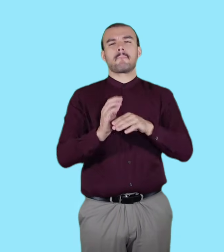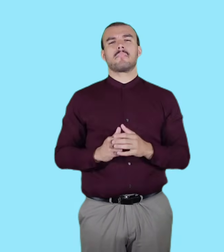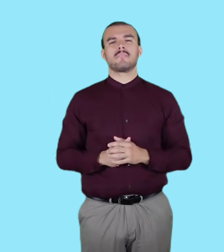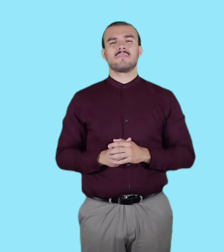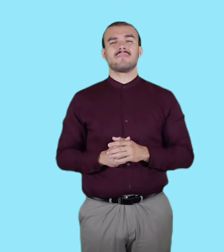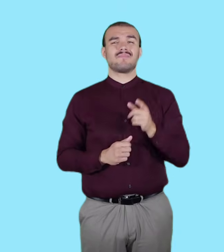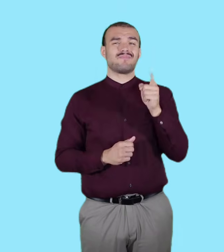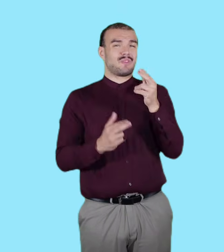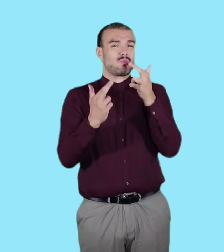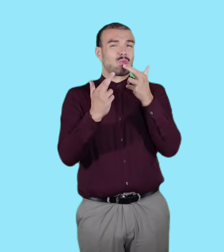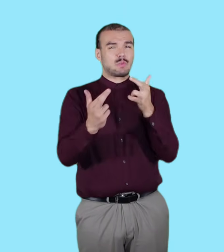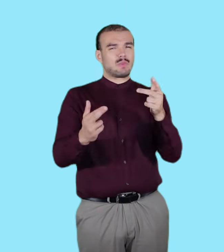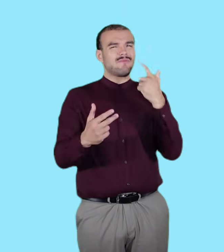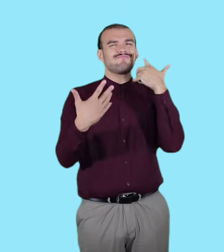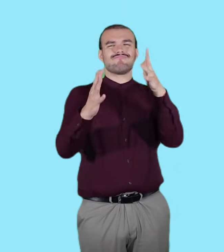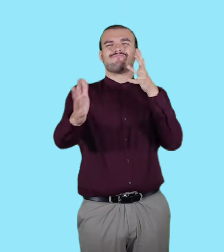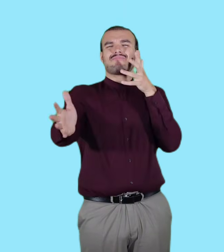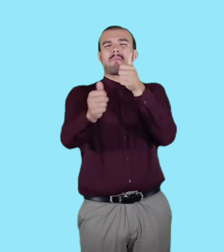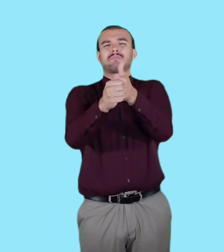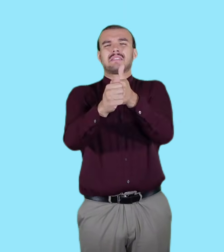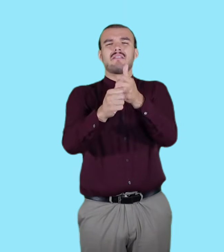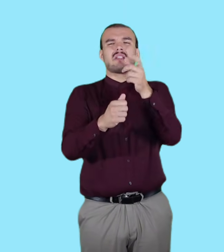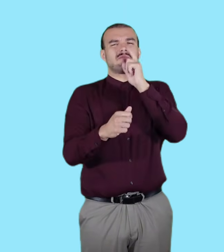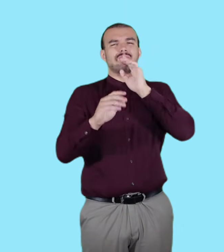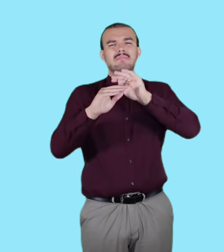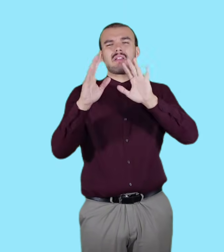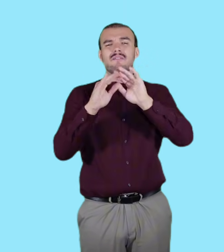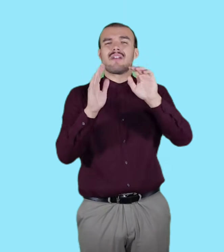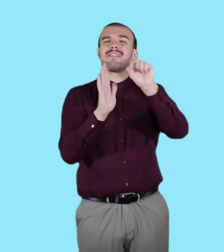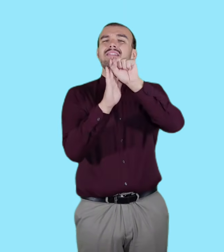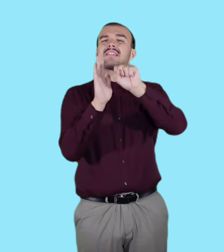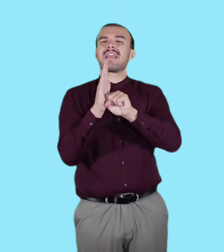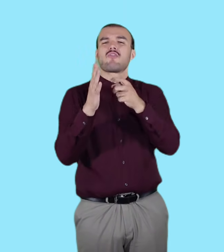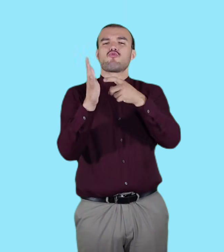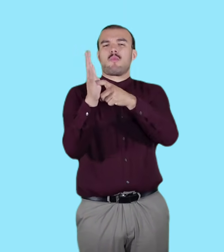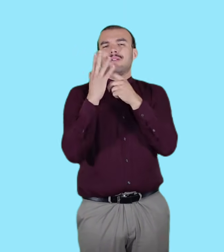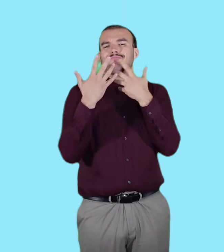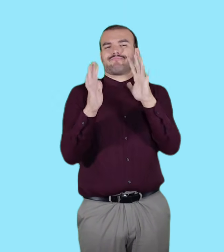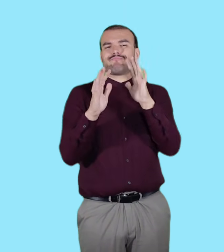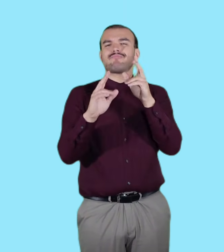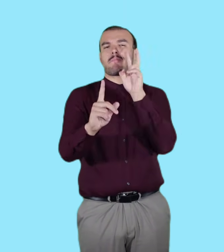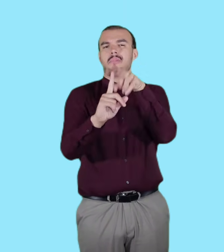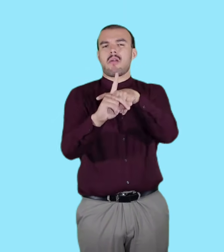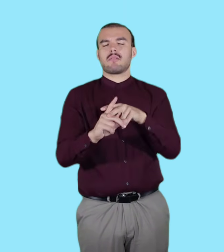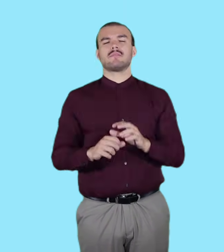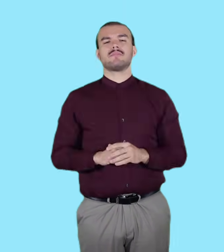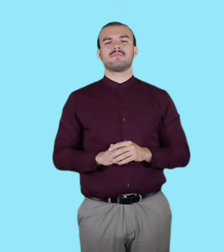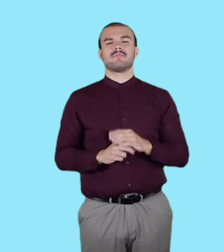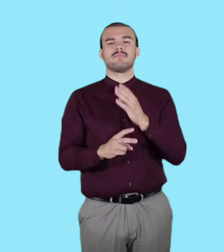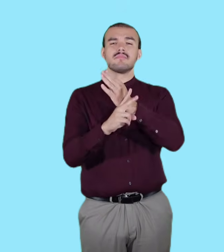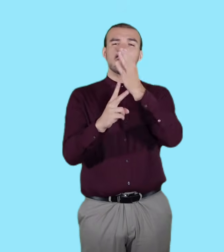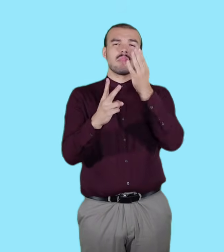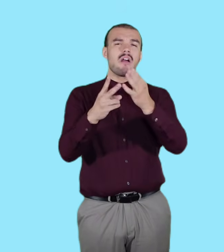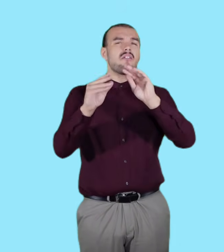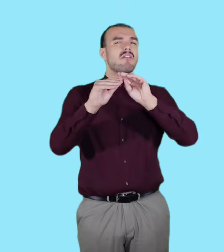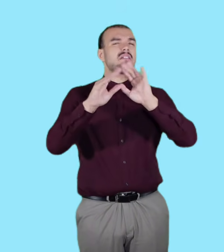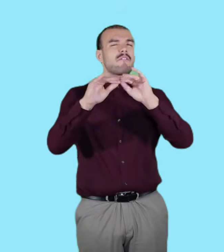This resource has been updated to clarify the states that the requirement applies to. Clarify that some exclusions